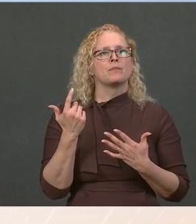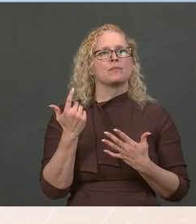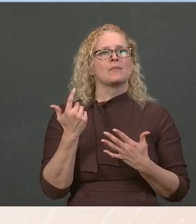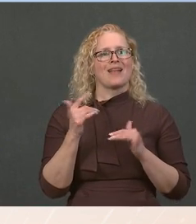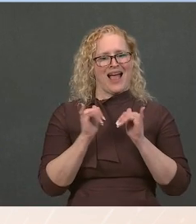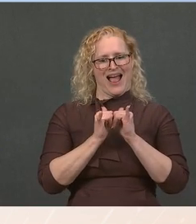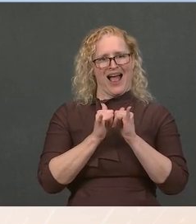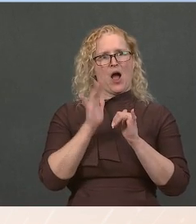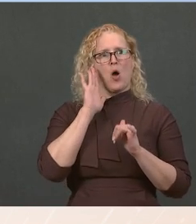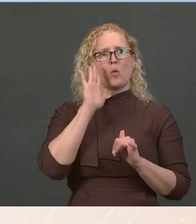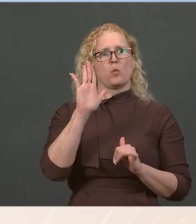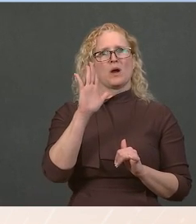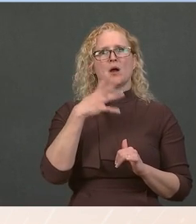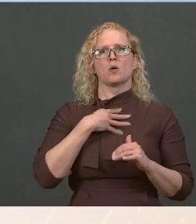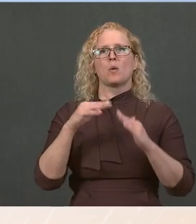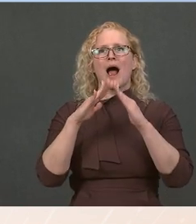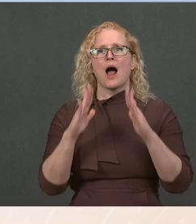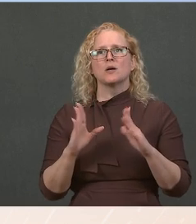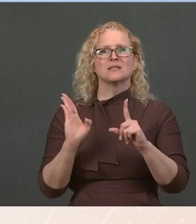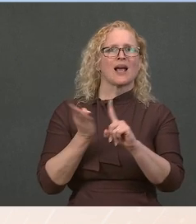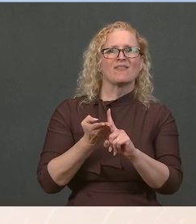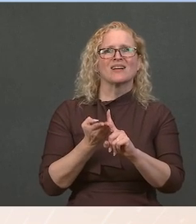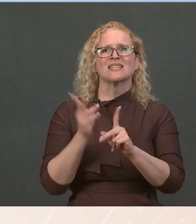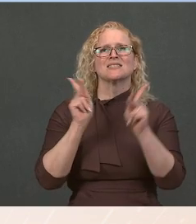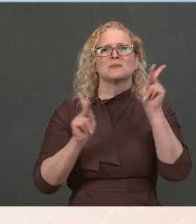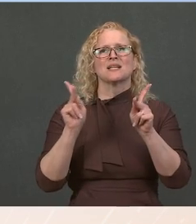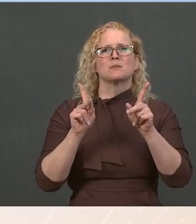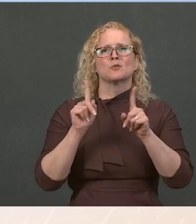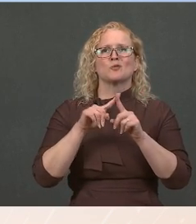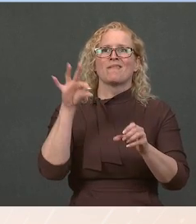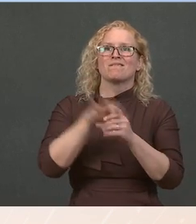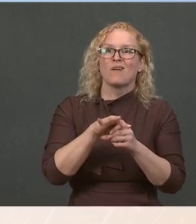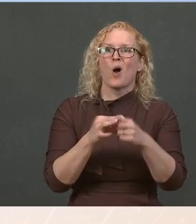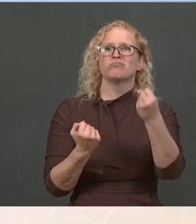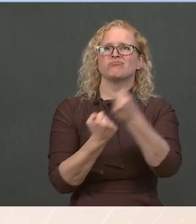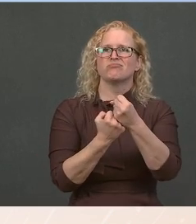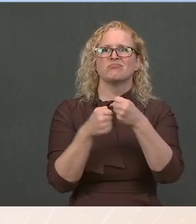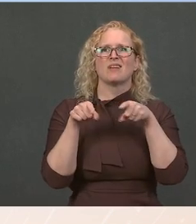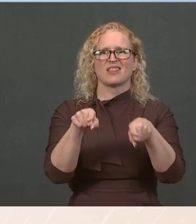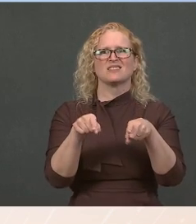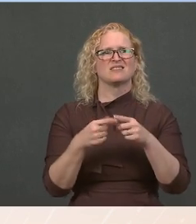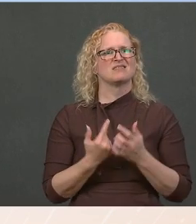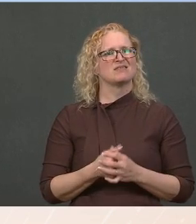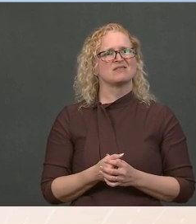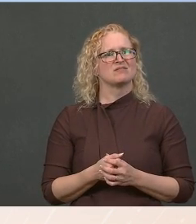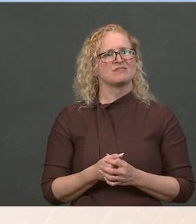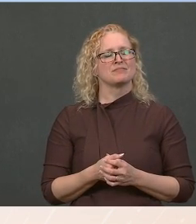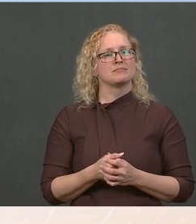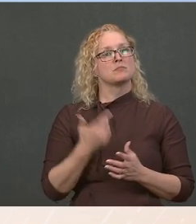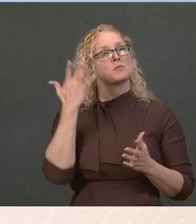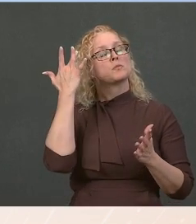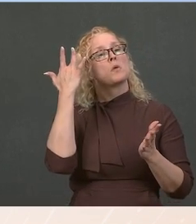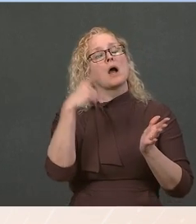they associate these packages as these sprawling legisla- -- this sprawling legislation that's been locked in congressional gridlock,